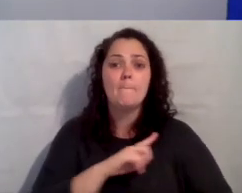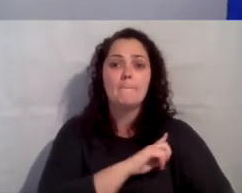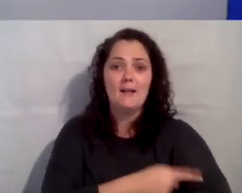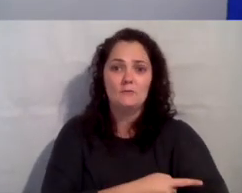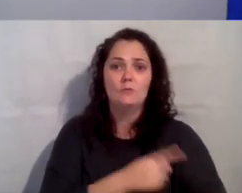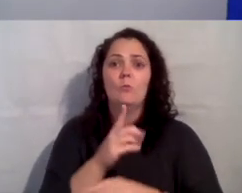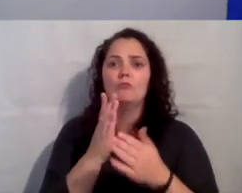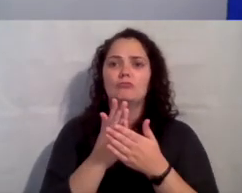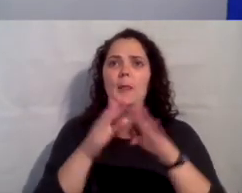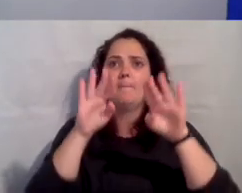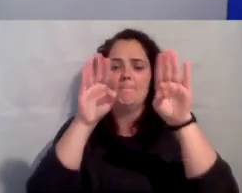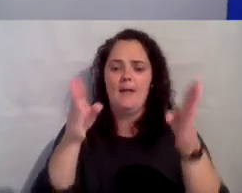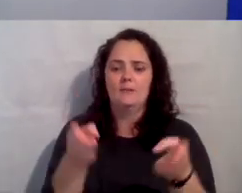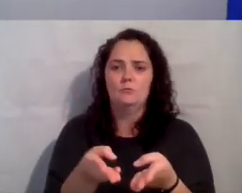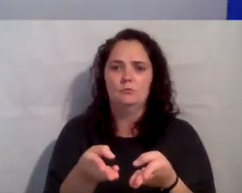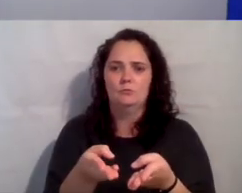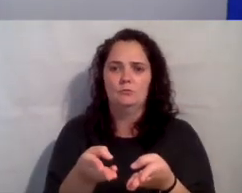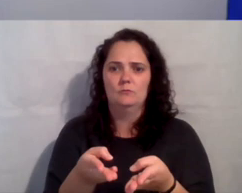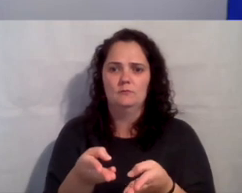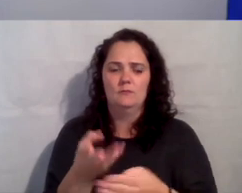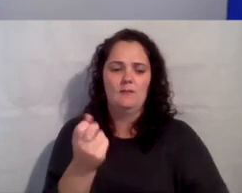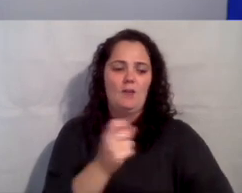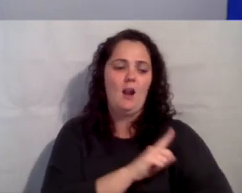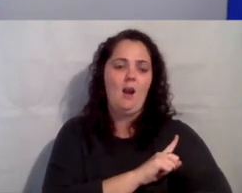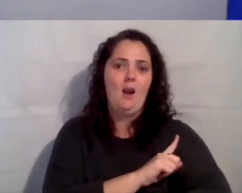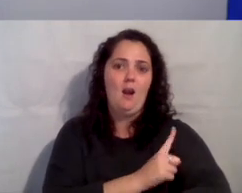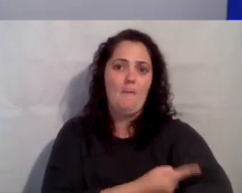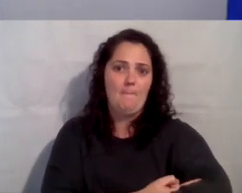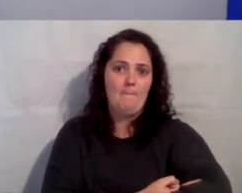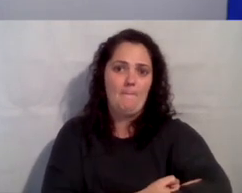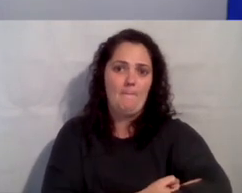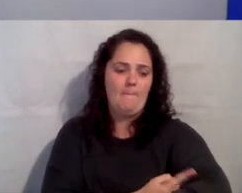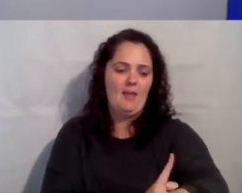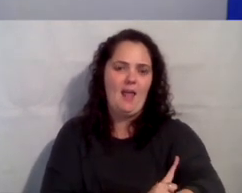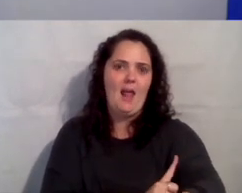is with our muscles, we have one convex curve overlapping another convex curve